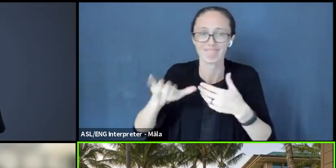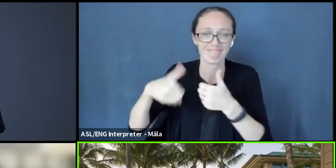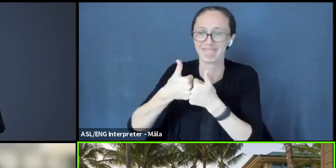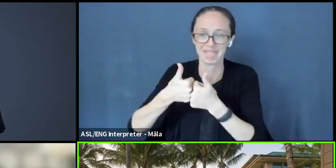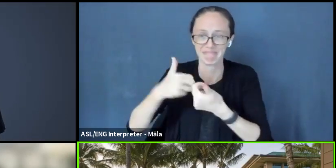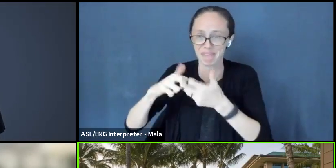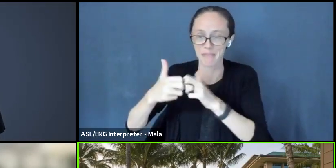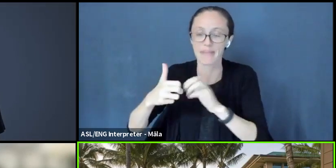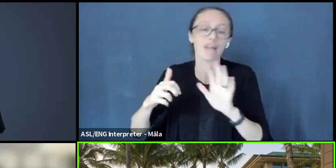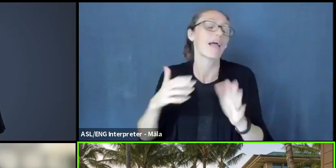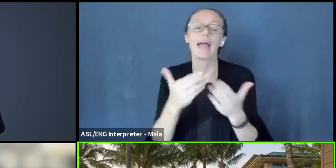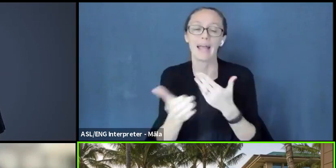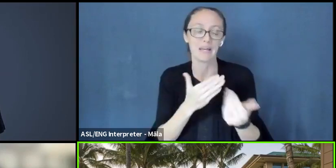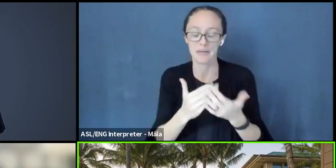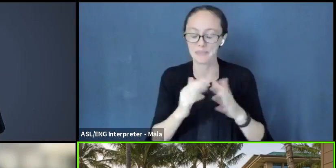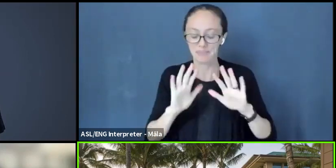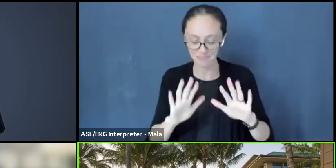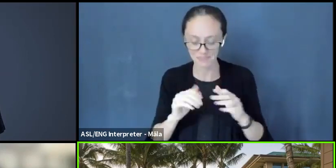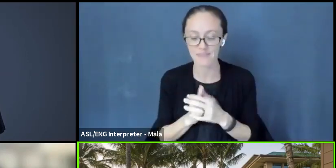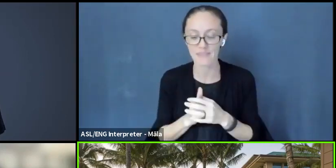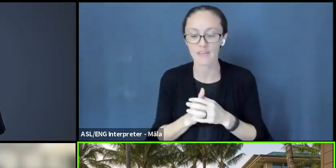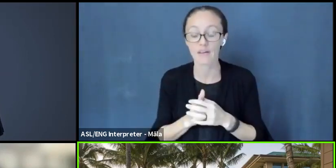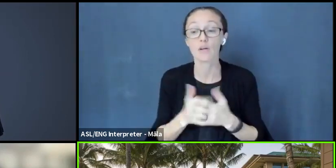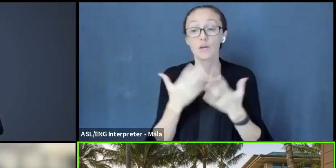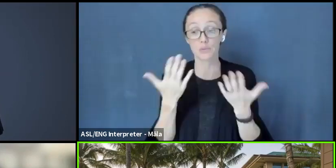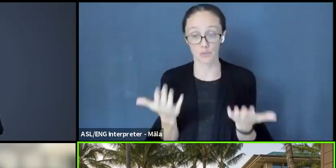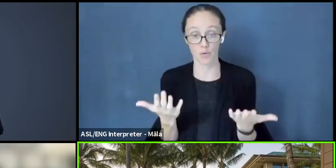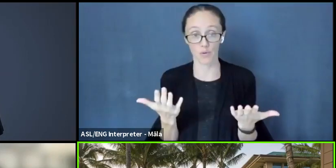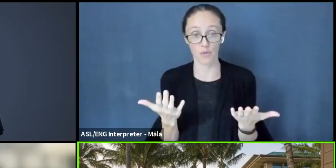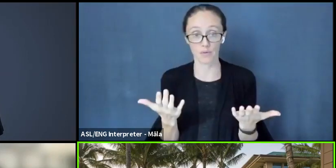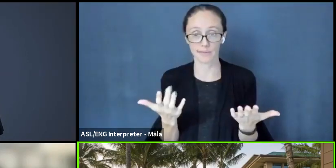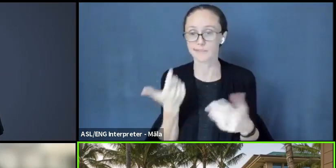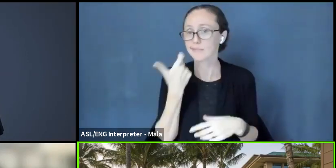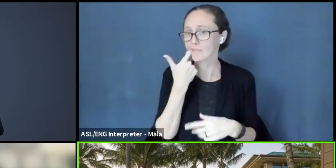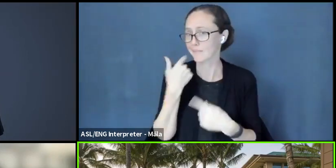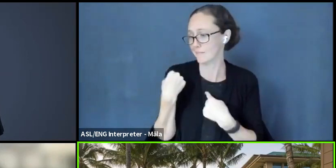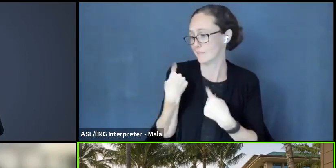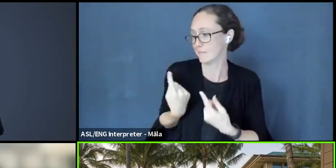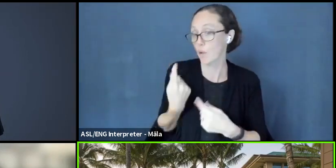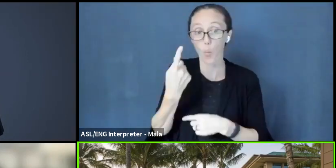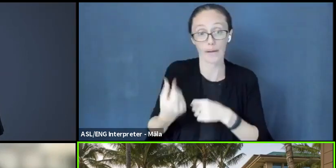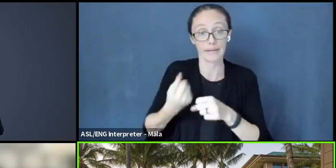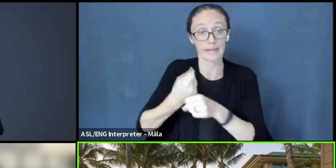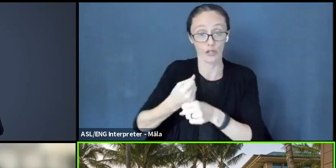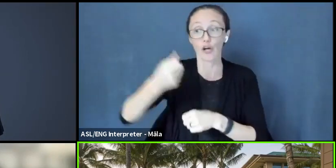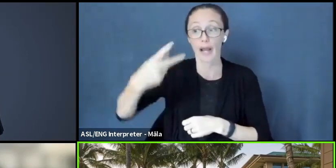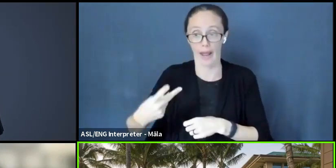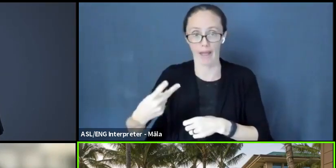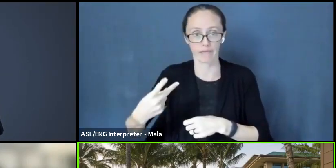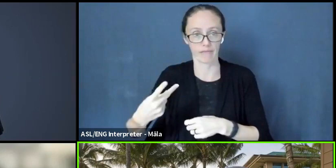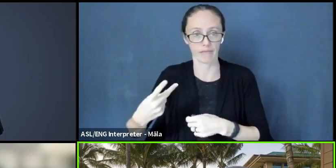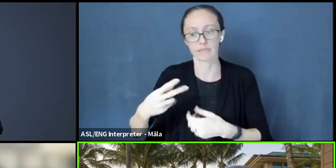But at any rate, so what he what we know what the last year-and-a-half, of the COVID pandemic,